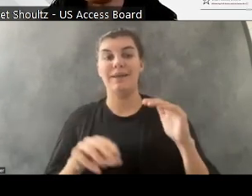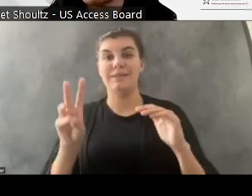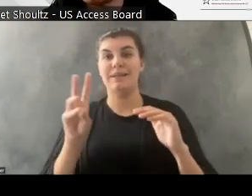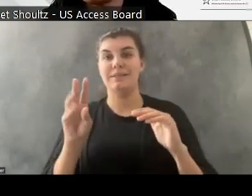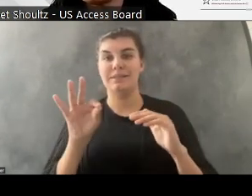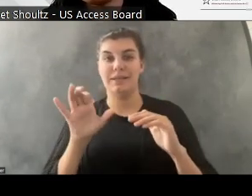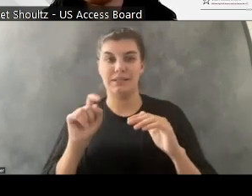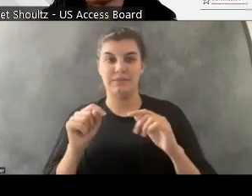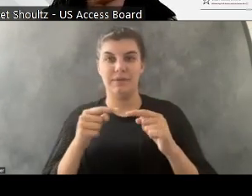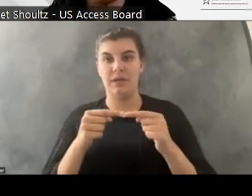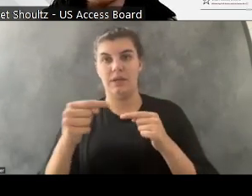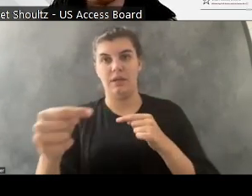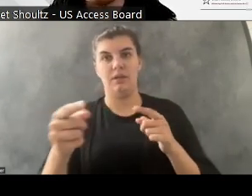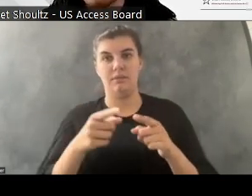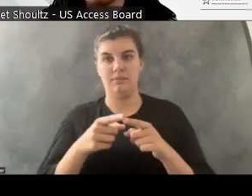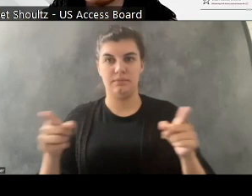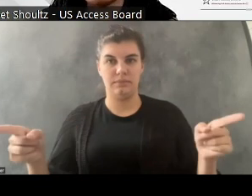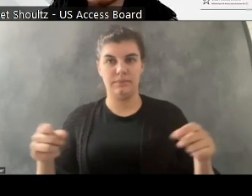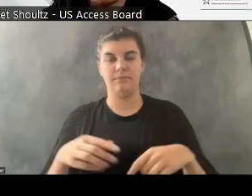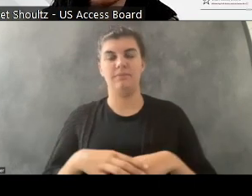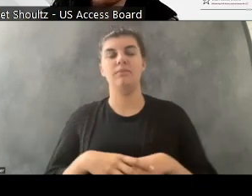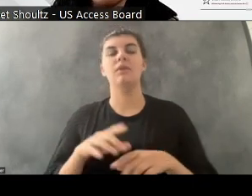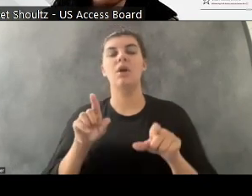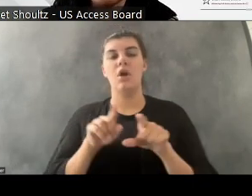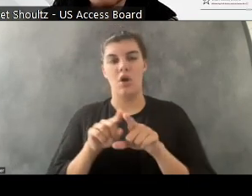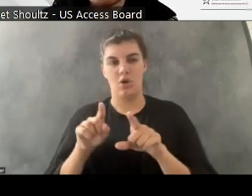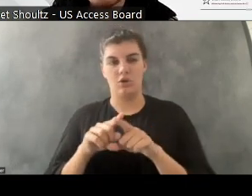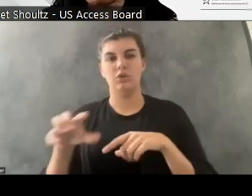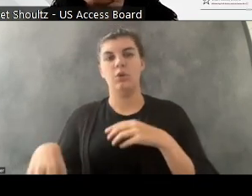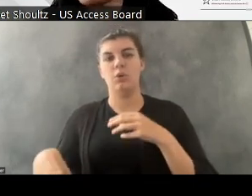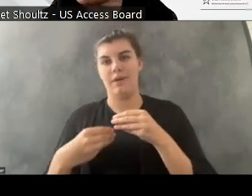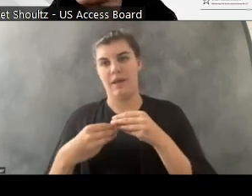feet in length in the direction of pedestrian travel. And there was also accompanying advisory